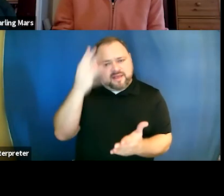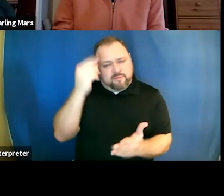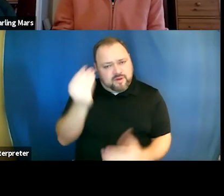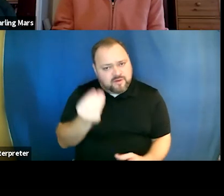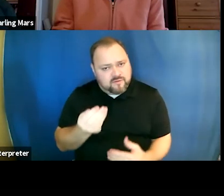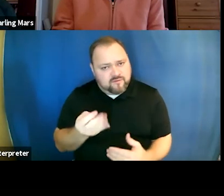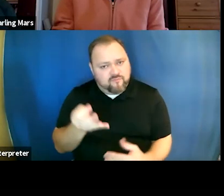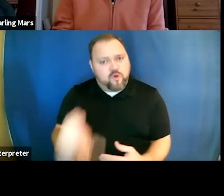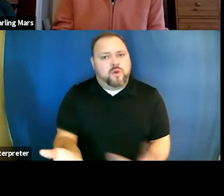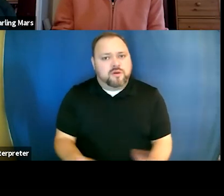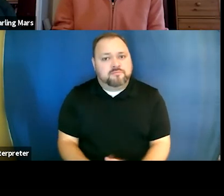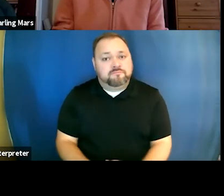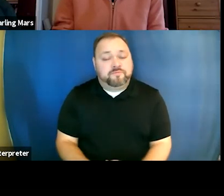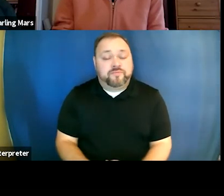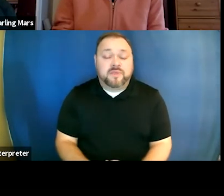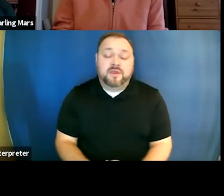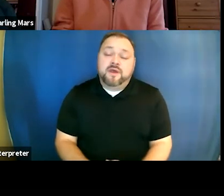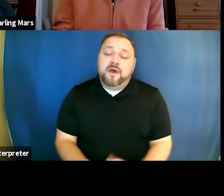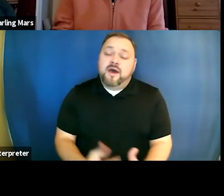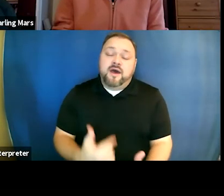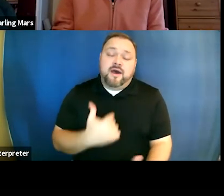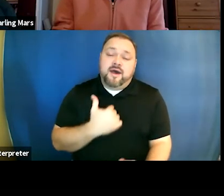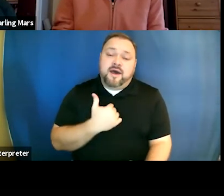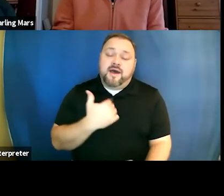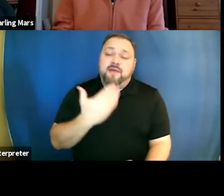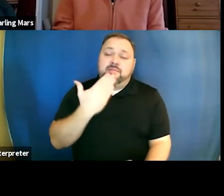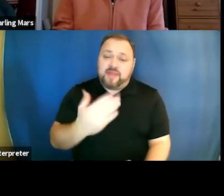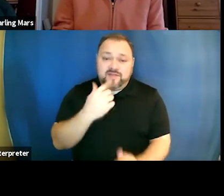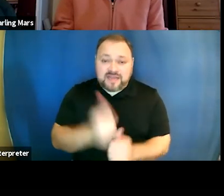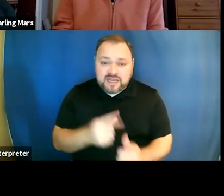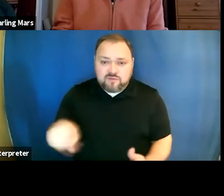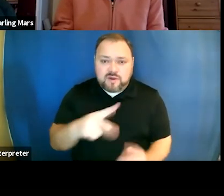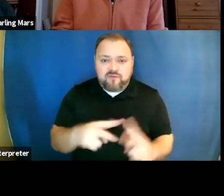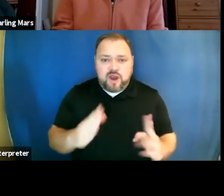I'm so thankful that each of you have been super open and very vulnerable.